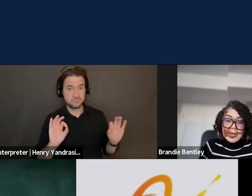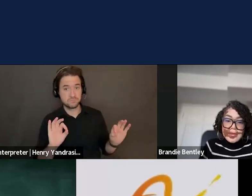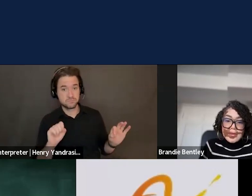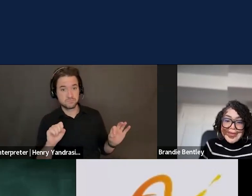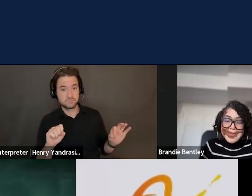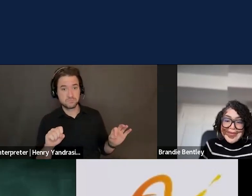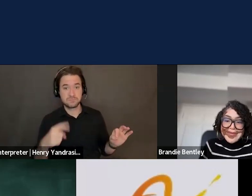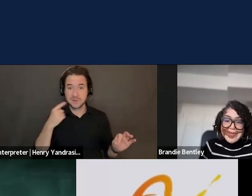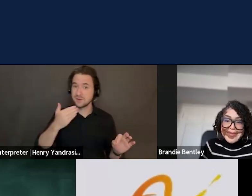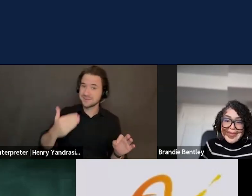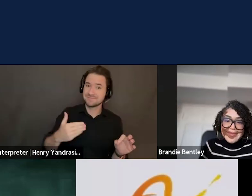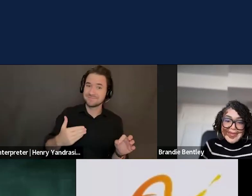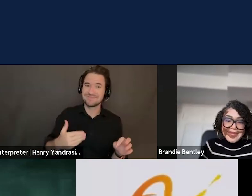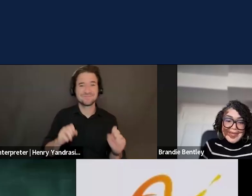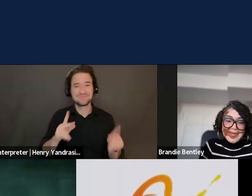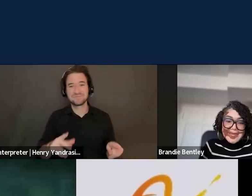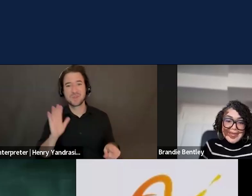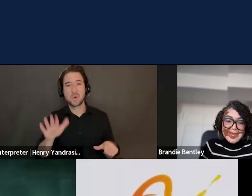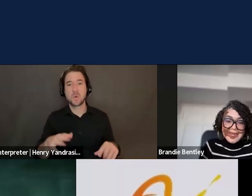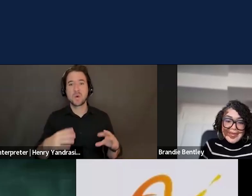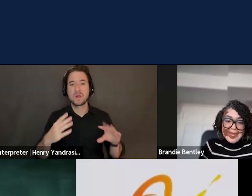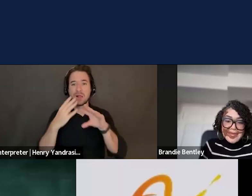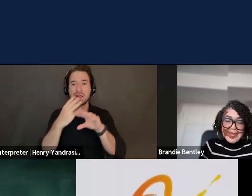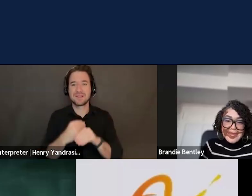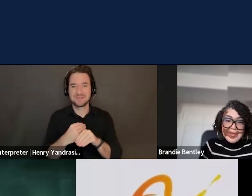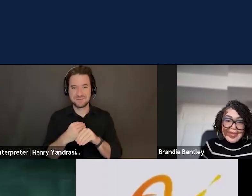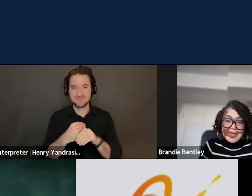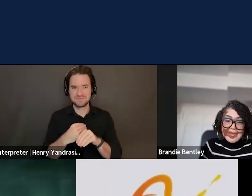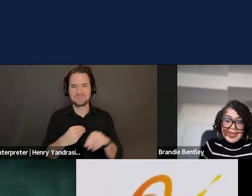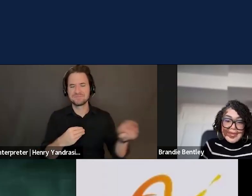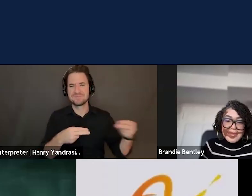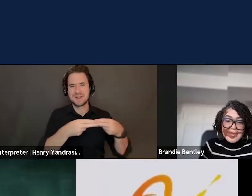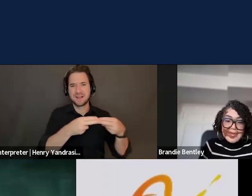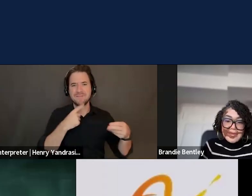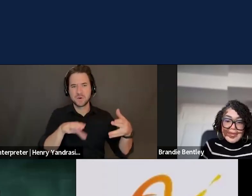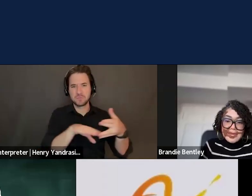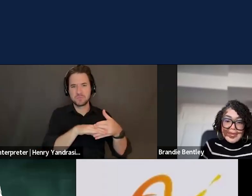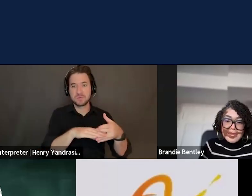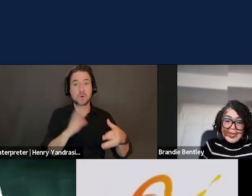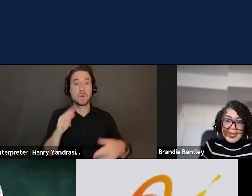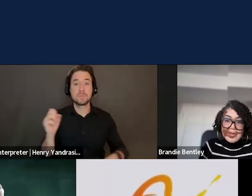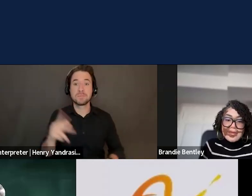That sounds great. All right, so we'll close, and we'll just put, um, a slide for a break, and we'll see everybody back in a few.